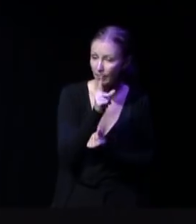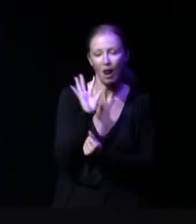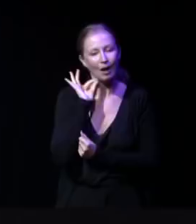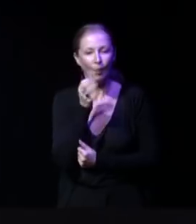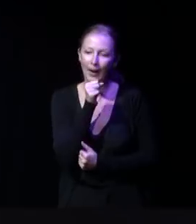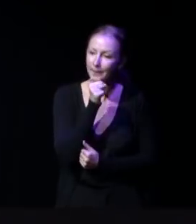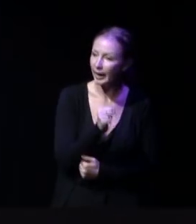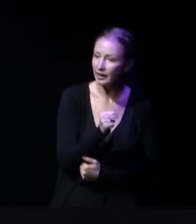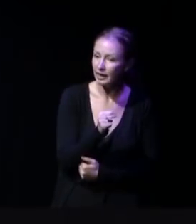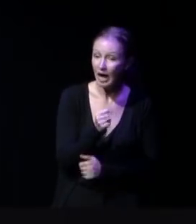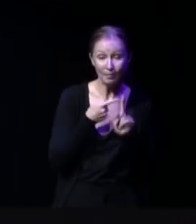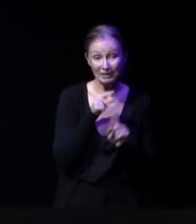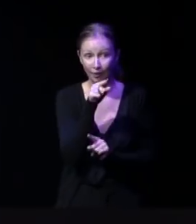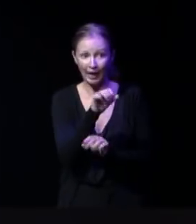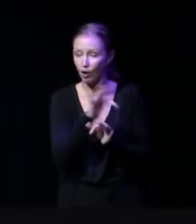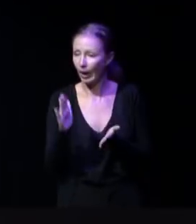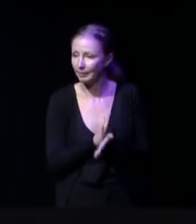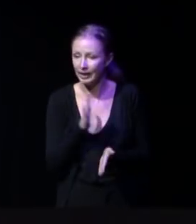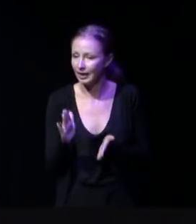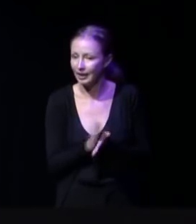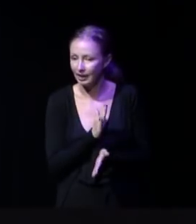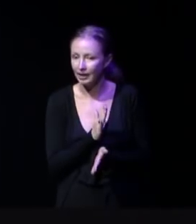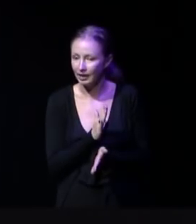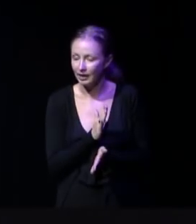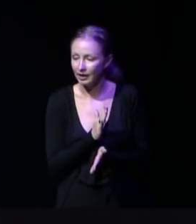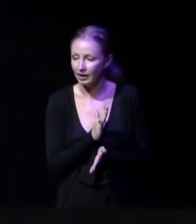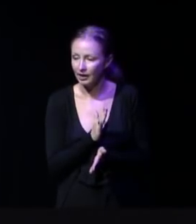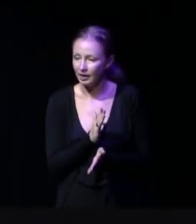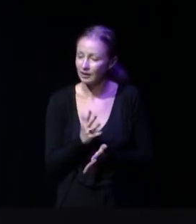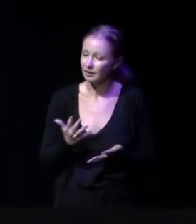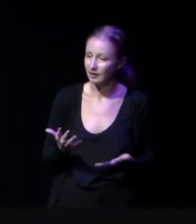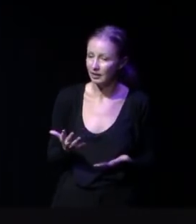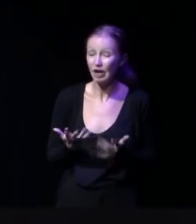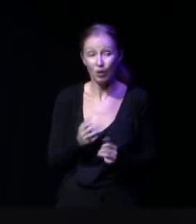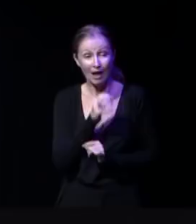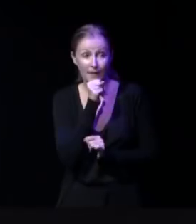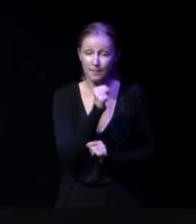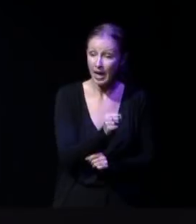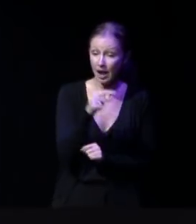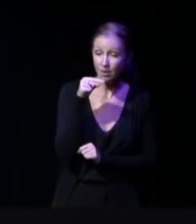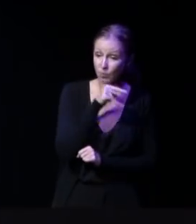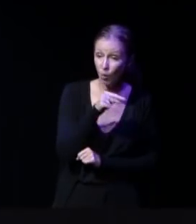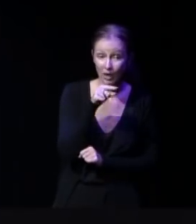even they are not happy, right? I mean, so you've got men and boys who are being forced